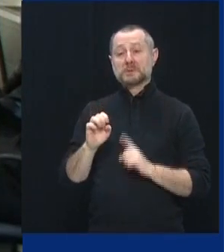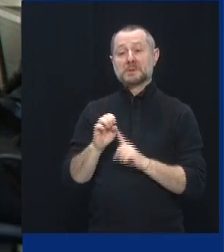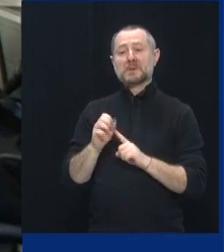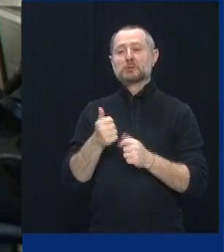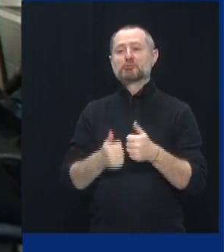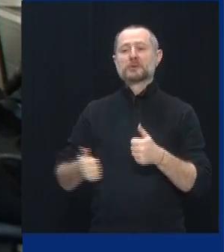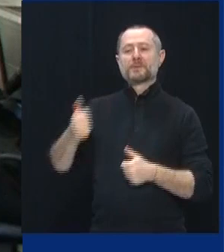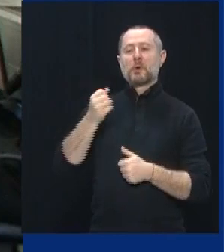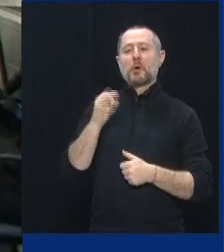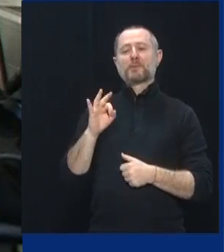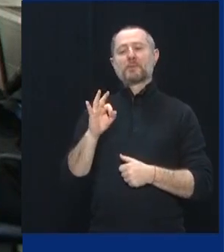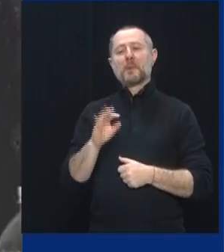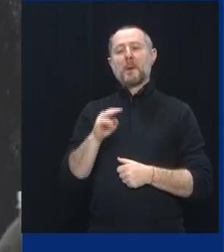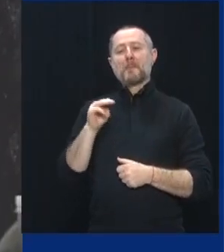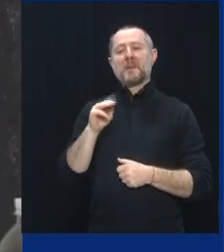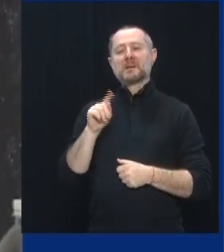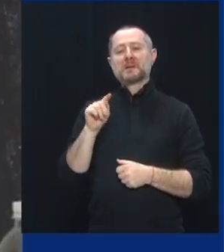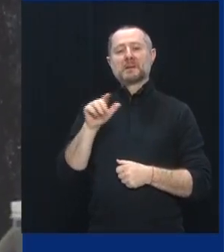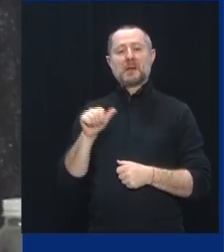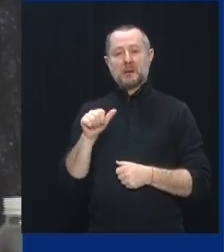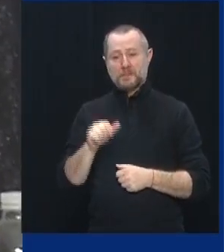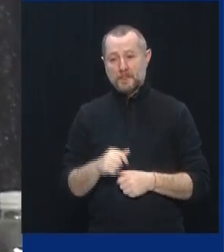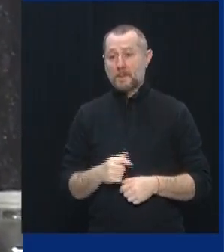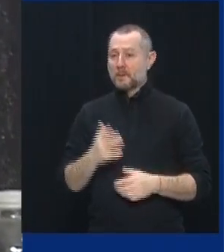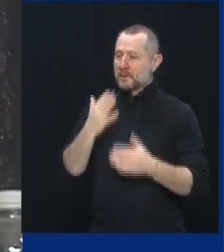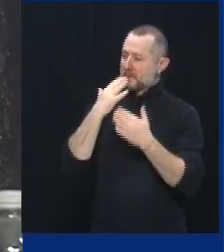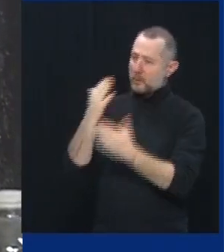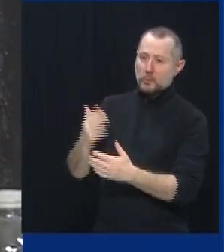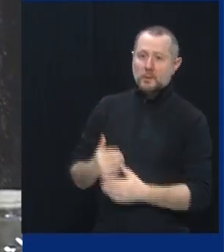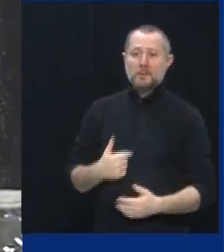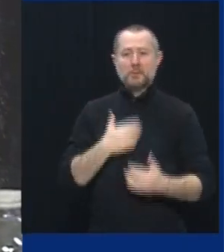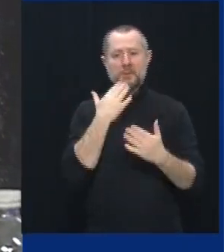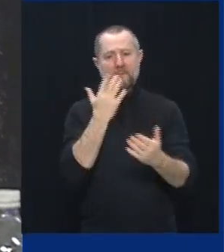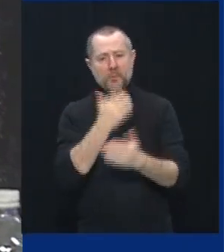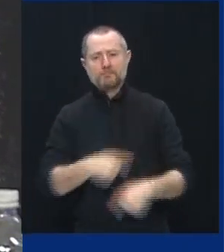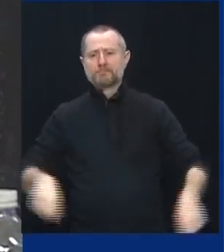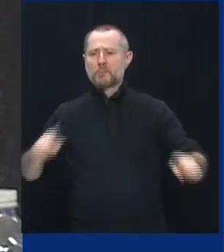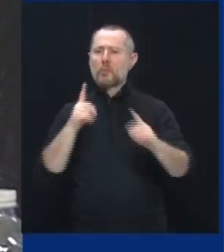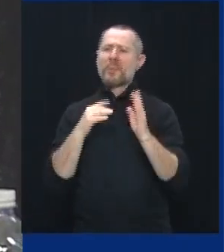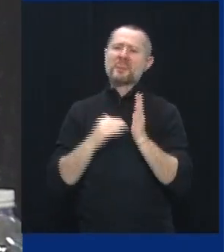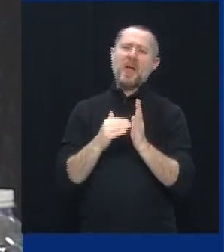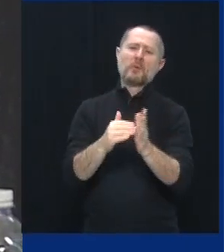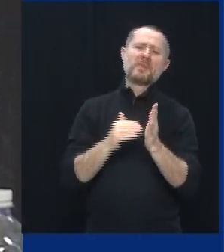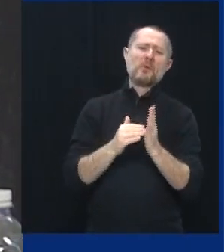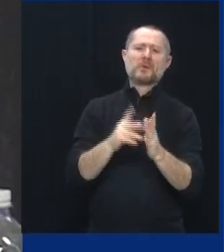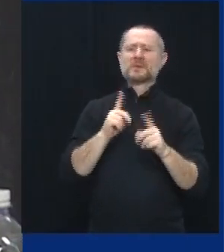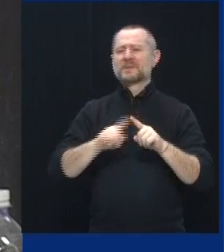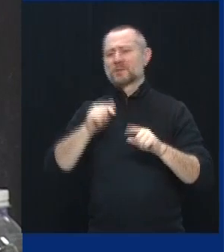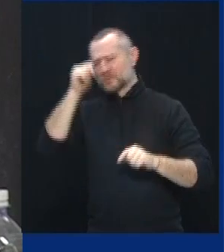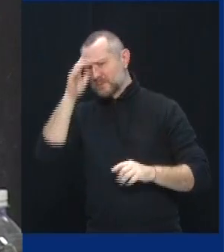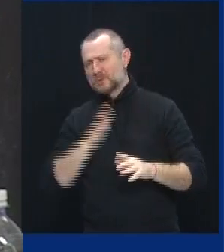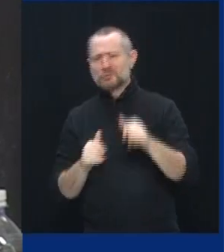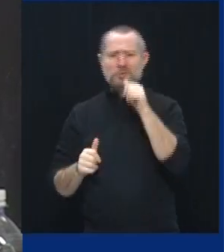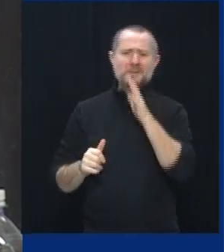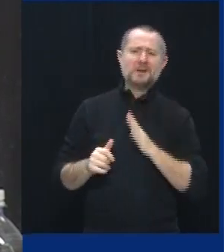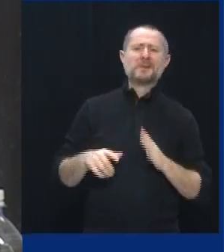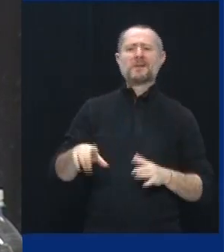THANK YOU VERY MUCH. PATRICK FLOYD, CHAIRMAN AND CEO OF THE MTA. THANK YOU, GOVERNOR. FIRST I WANT TO THANK THE